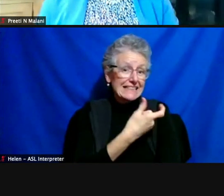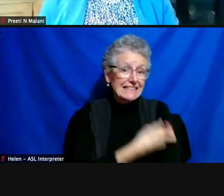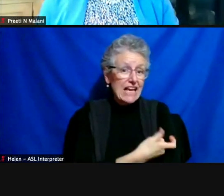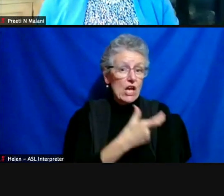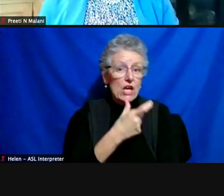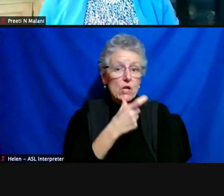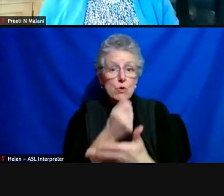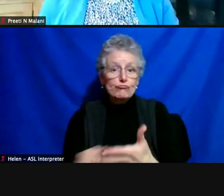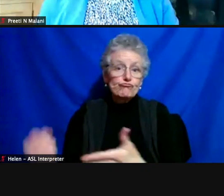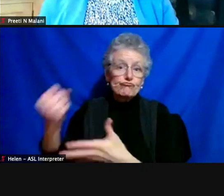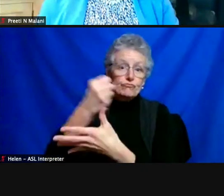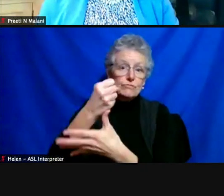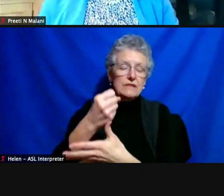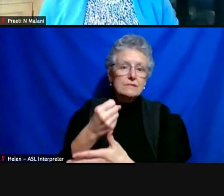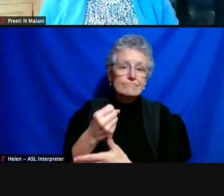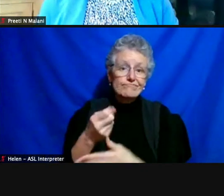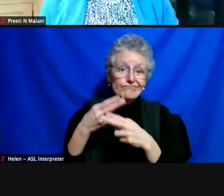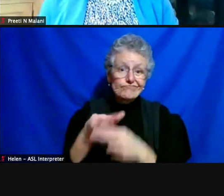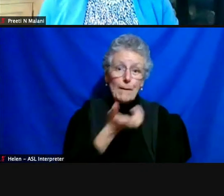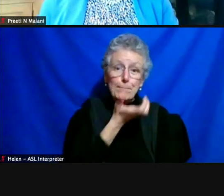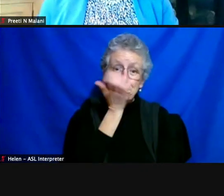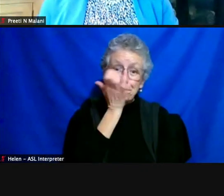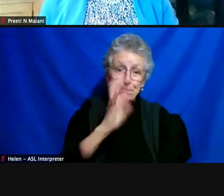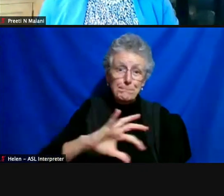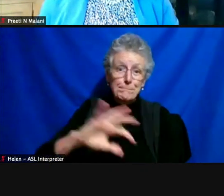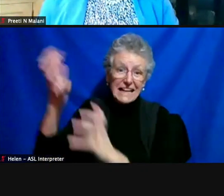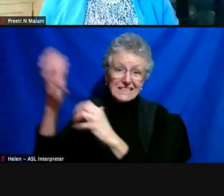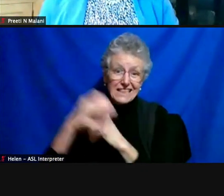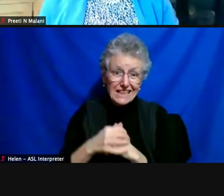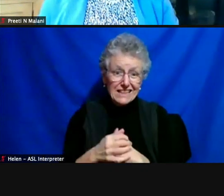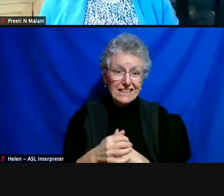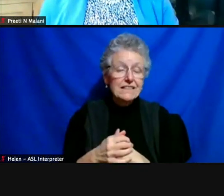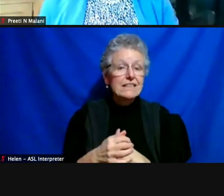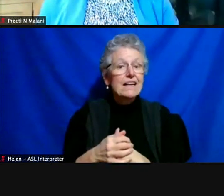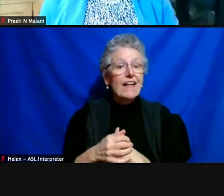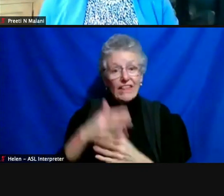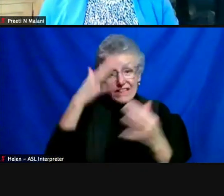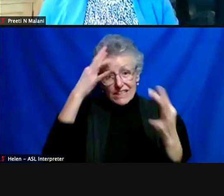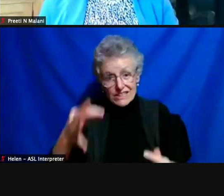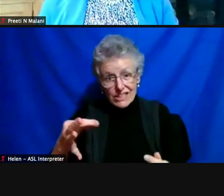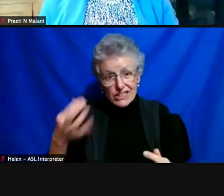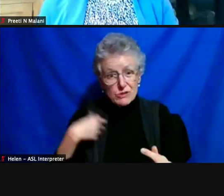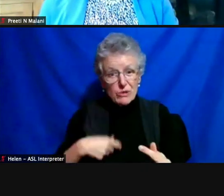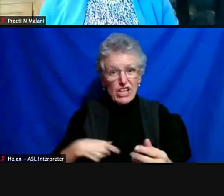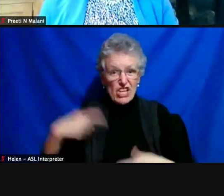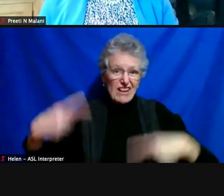this is very messy. A lot of these decisions are arguable. A lot of the advice that we're getting or mandates